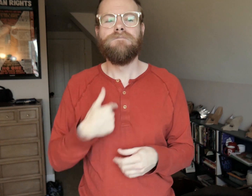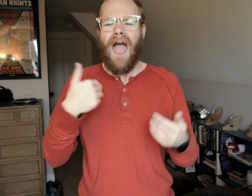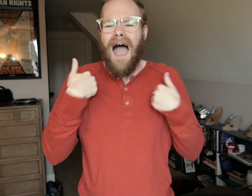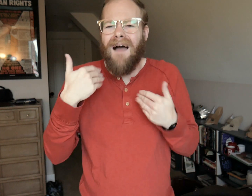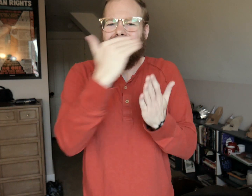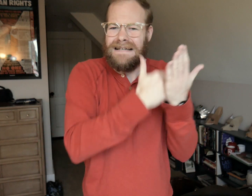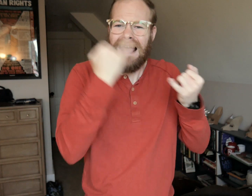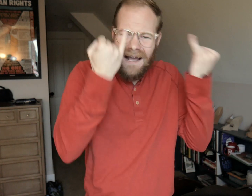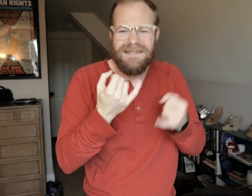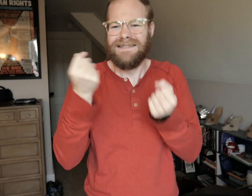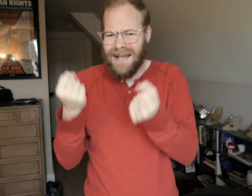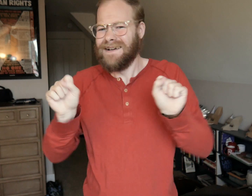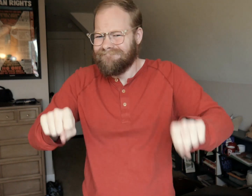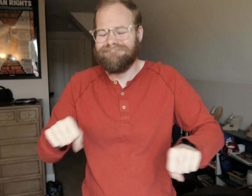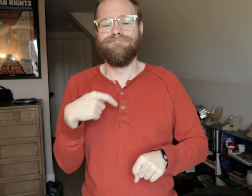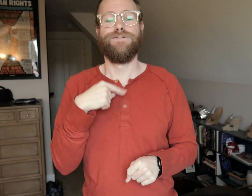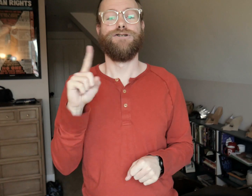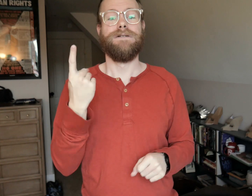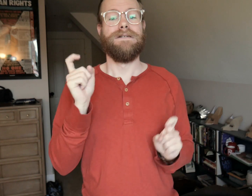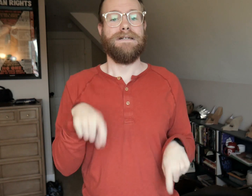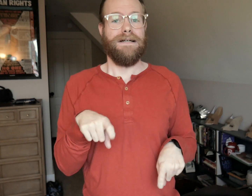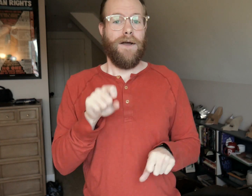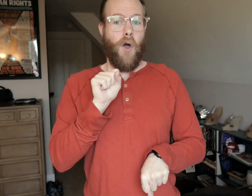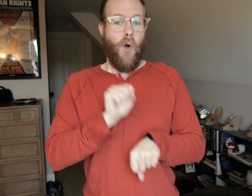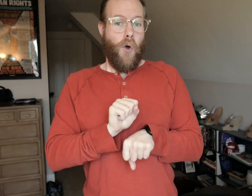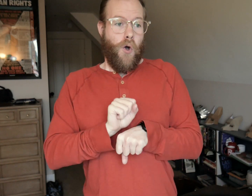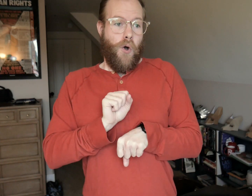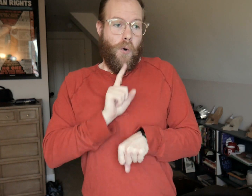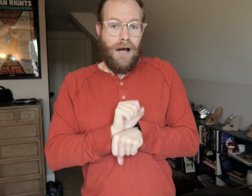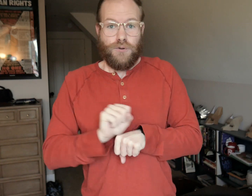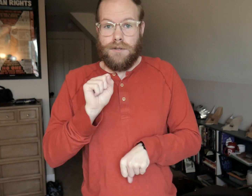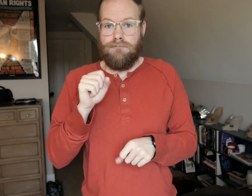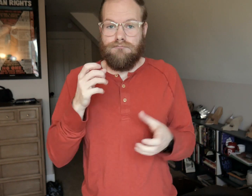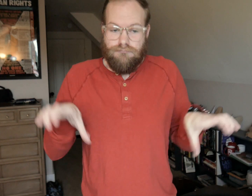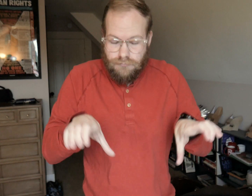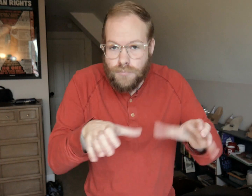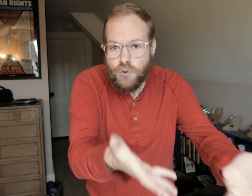I do have lists of ideas and signs, I just need to actually work on doing those.